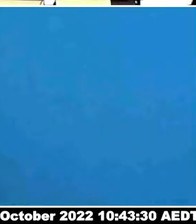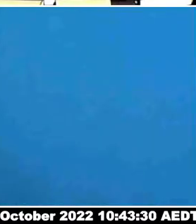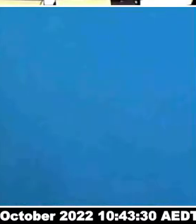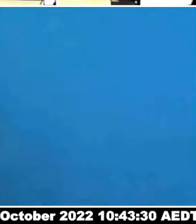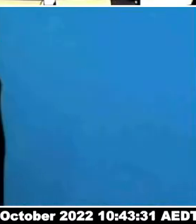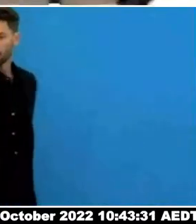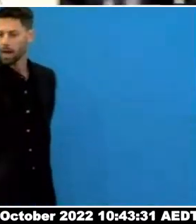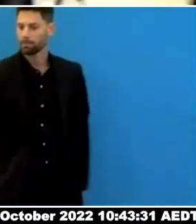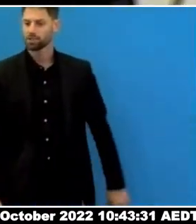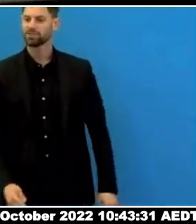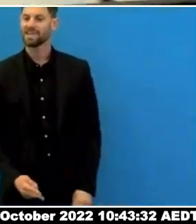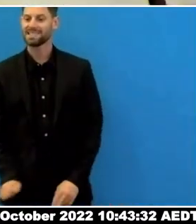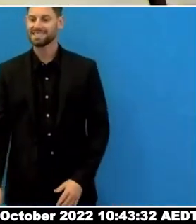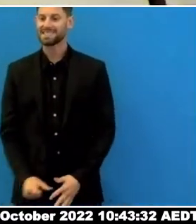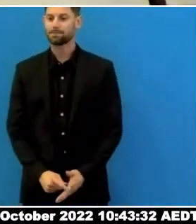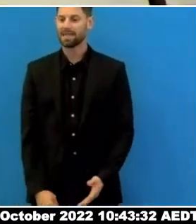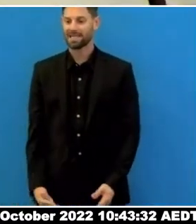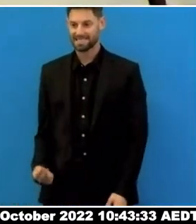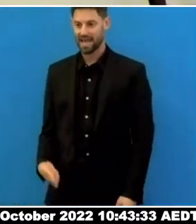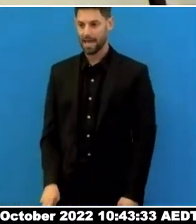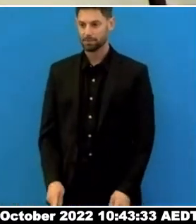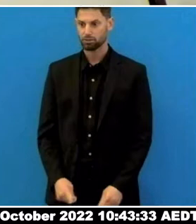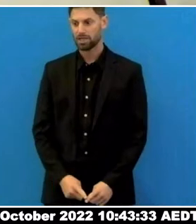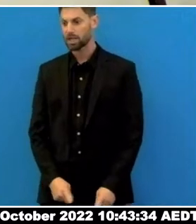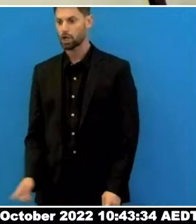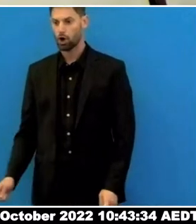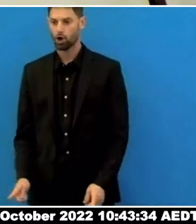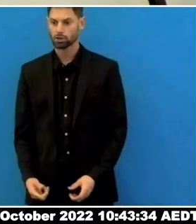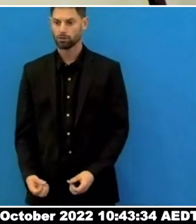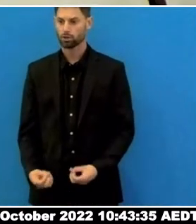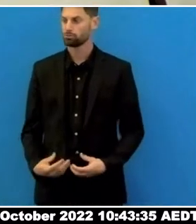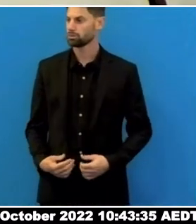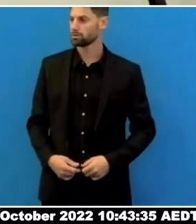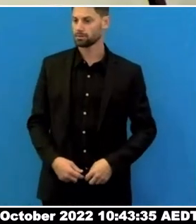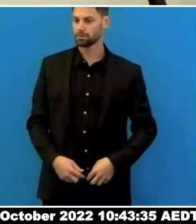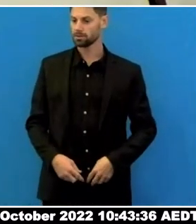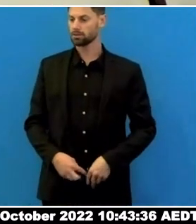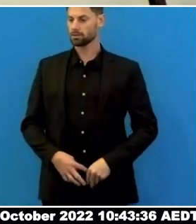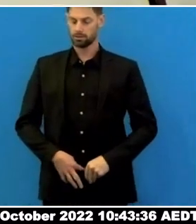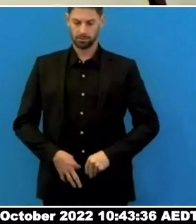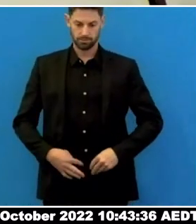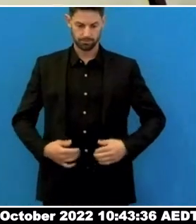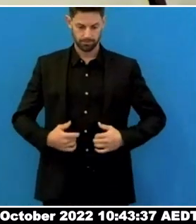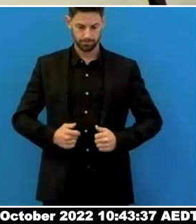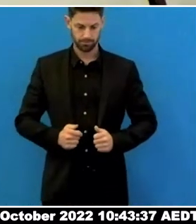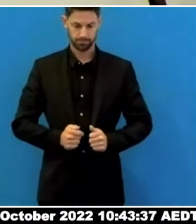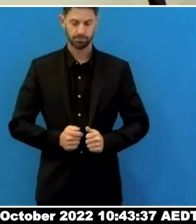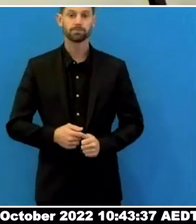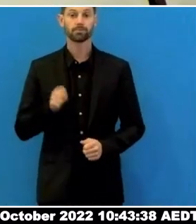Yes, Ms Eastman. Thank you, Commissioners. Our next witness will be identified by the name Mr Rahman.